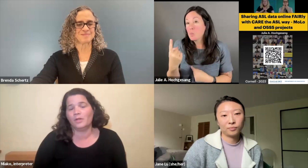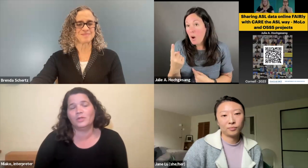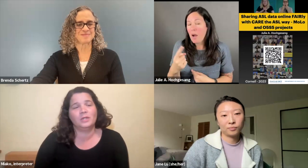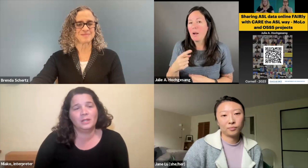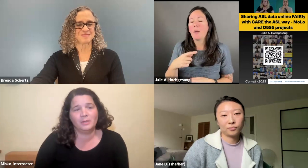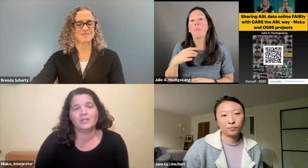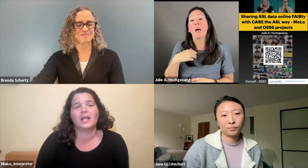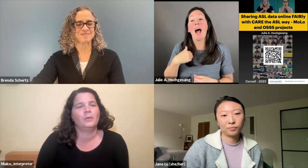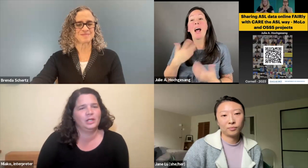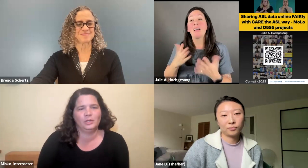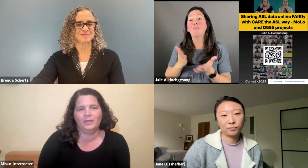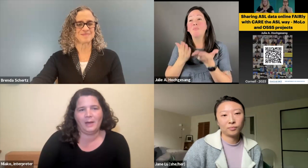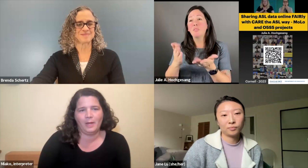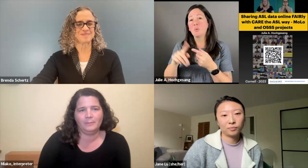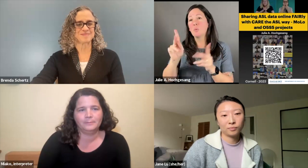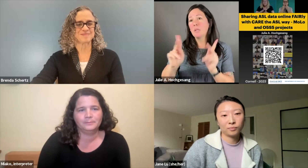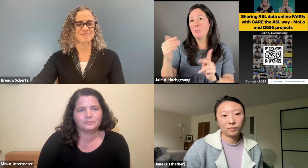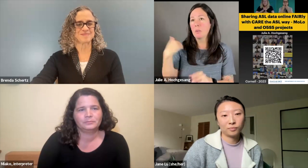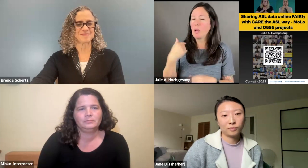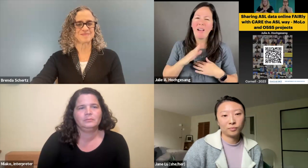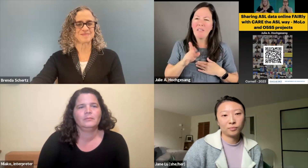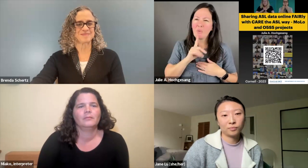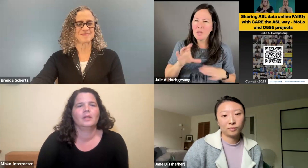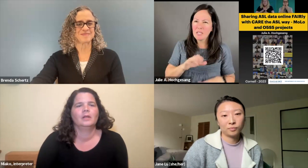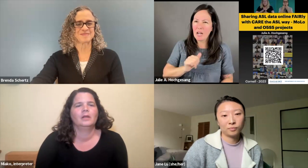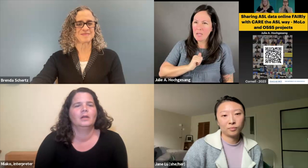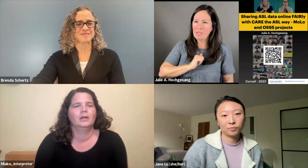pseudonym instead we can do it that